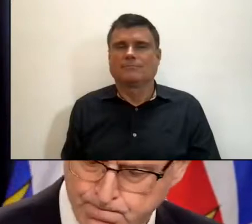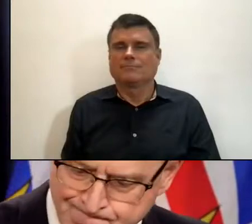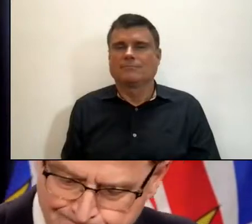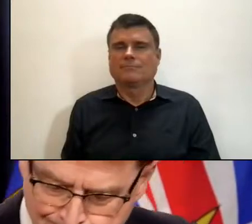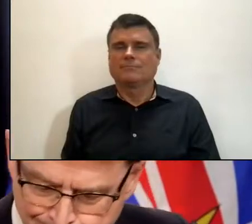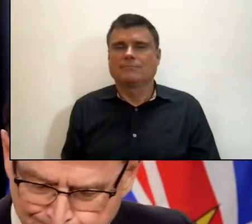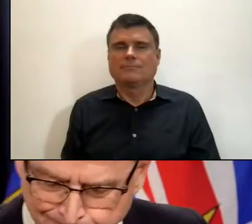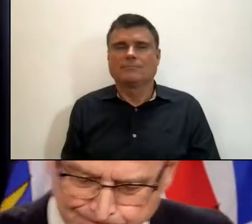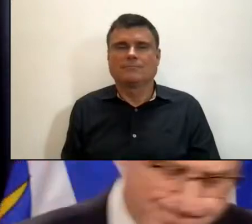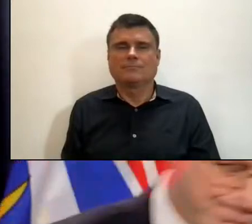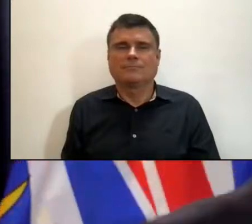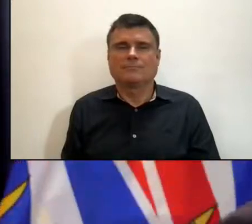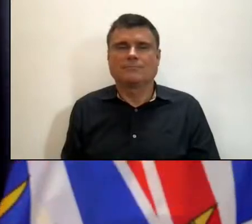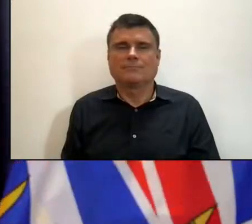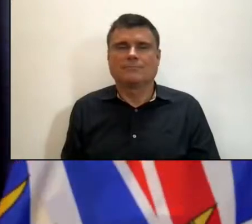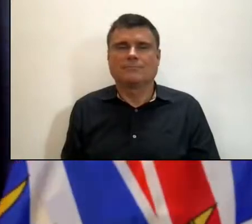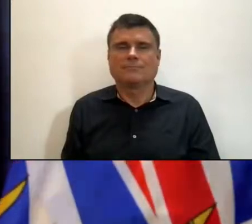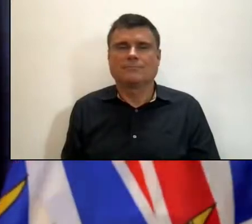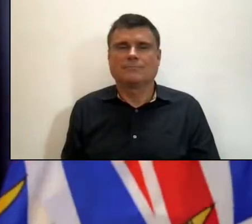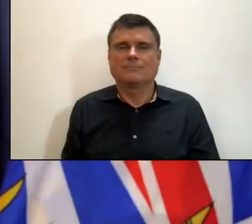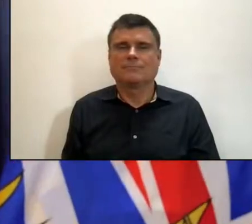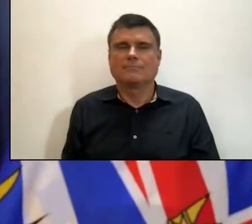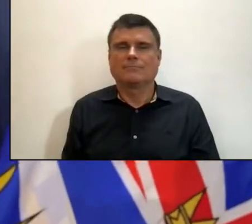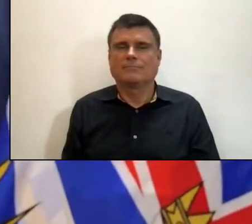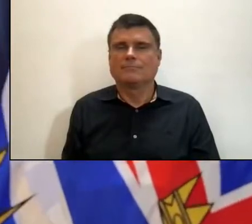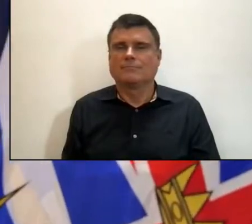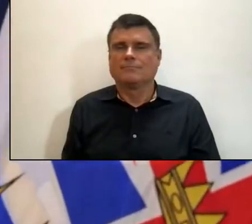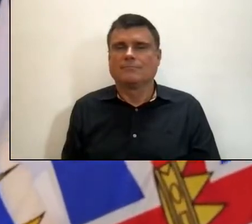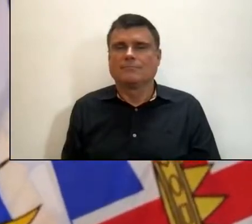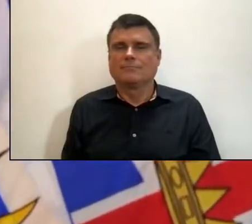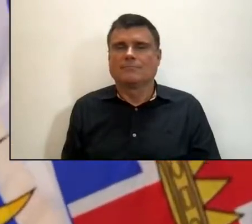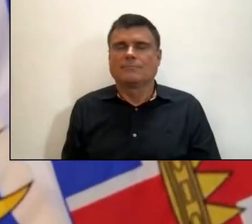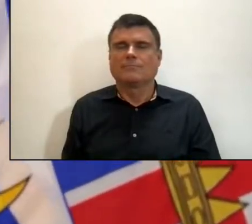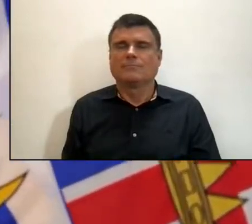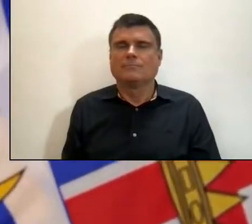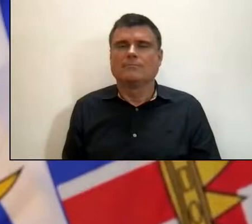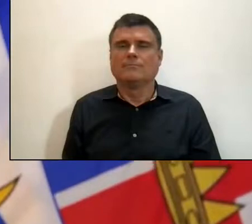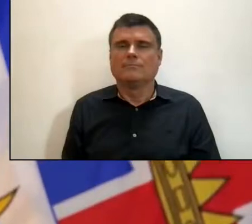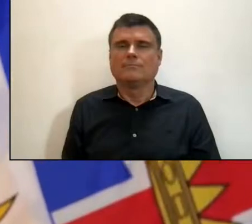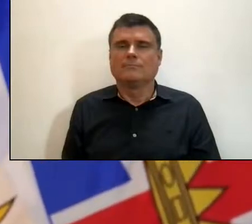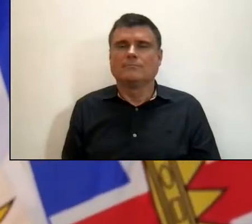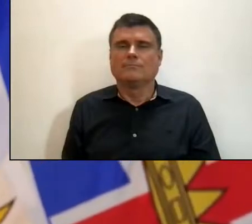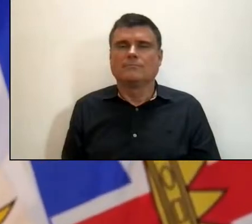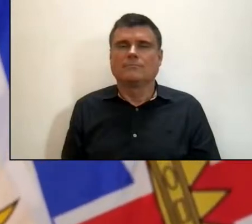Dicks.